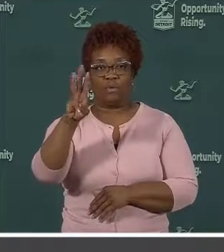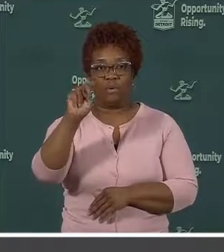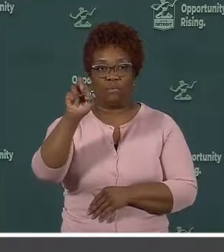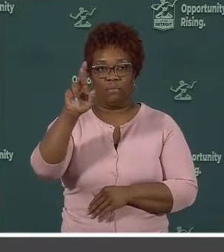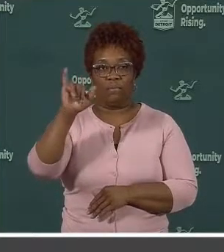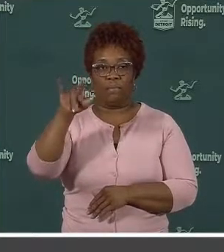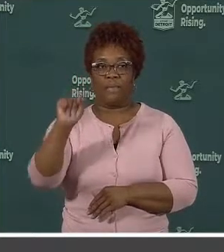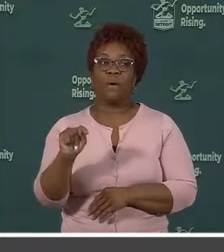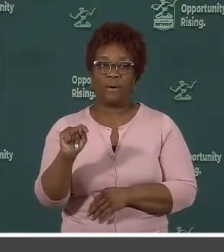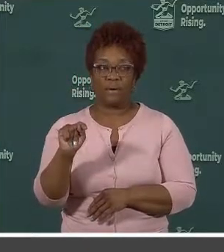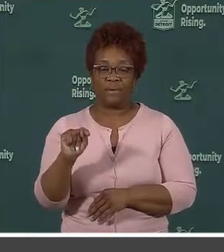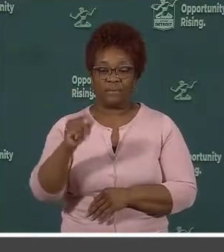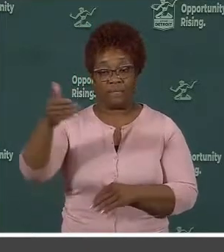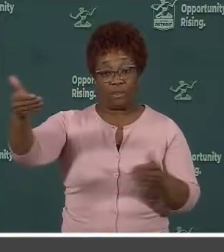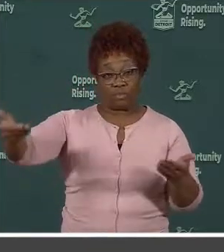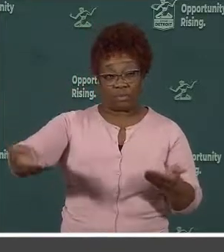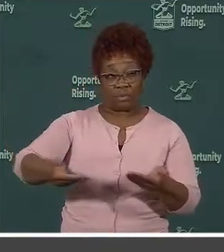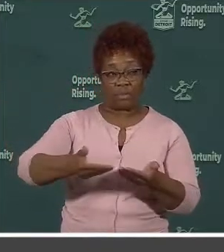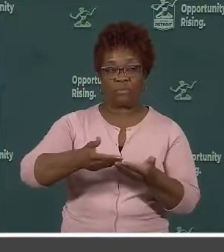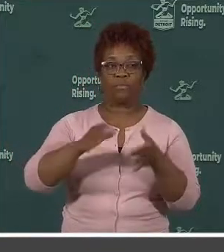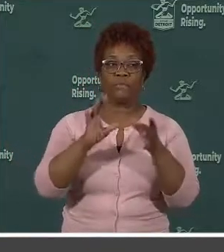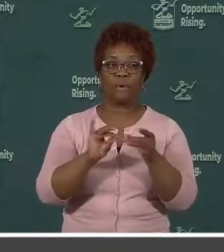BY MARK ROYCE PRESIDENT OF